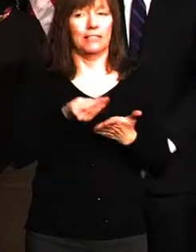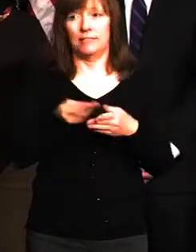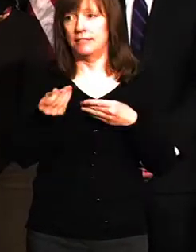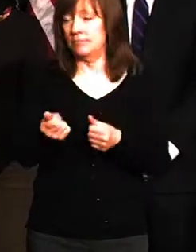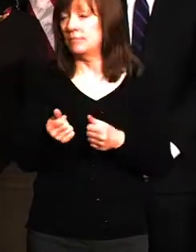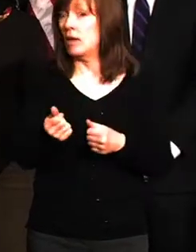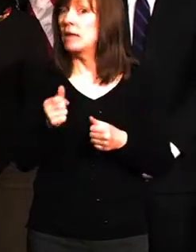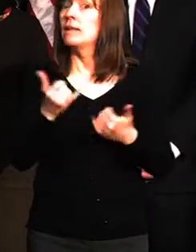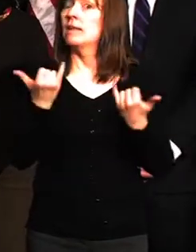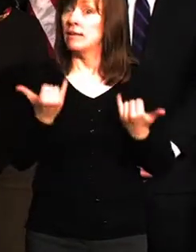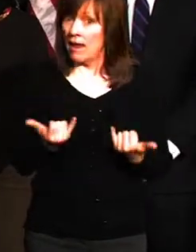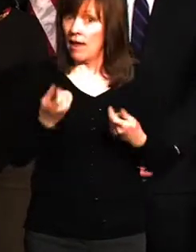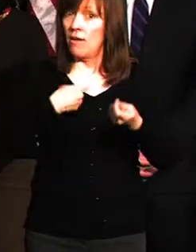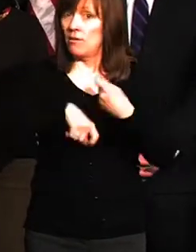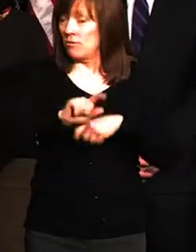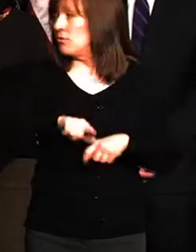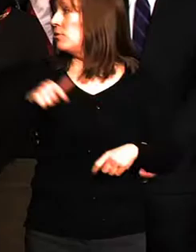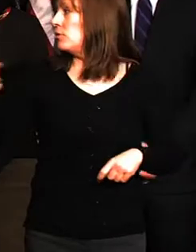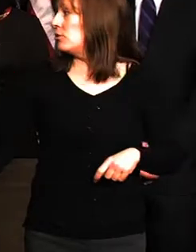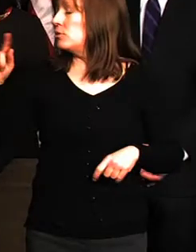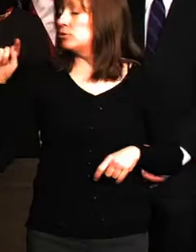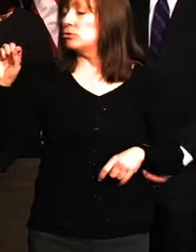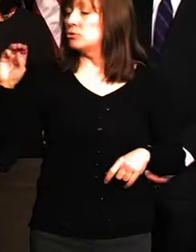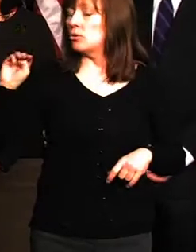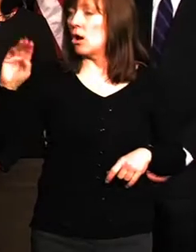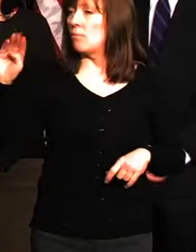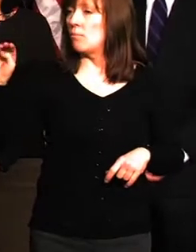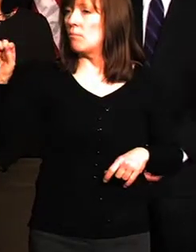I'd like to turn it over to Tom Lorello who's the Executive Director of Heading Home.